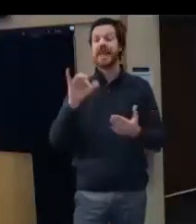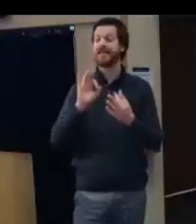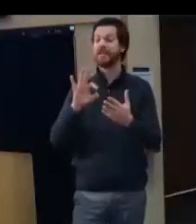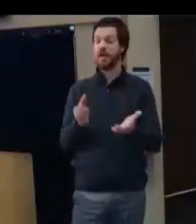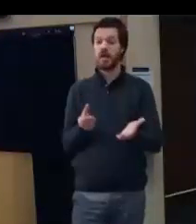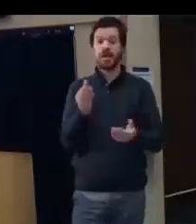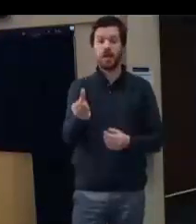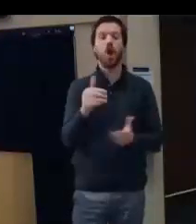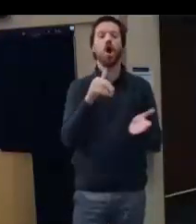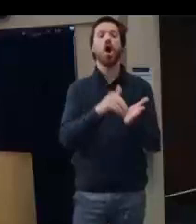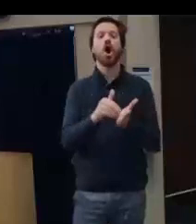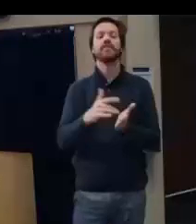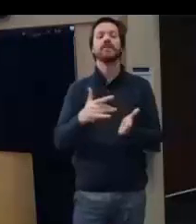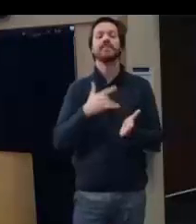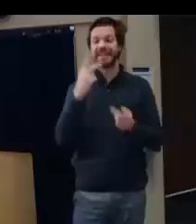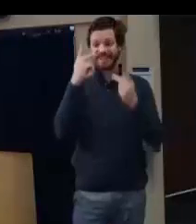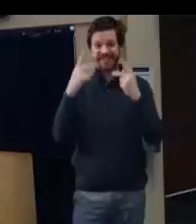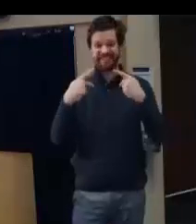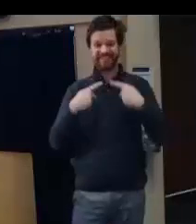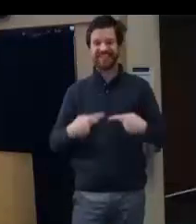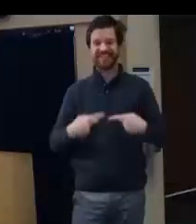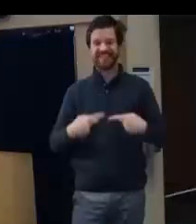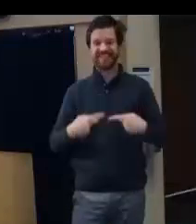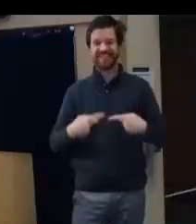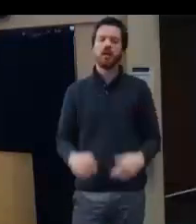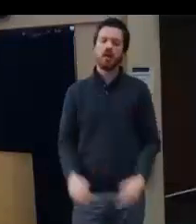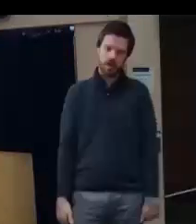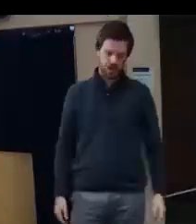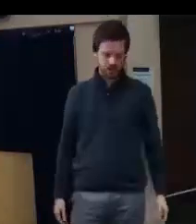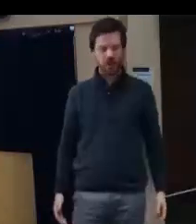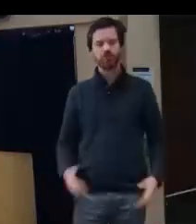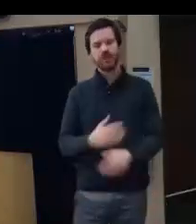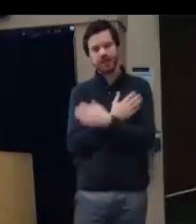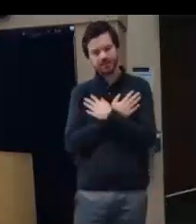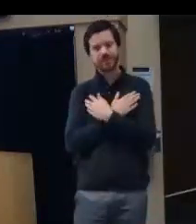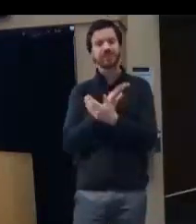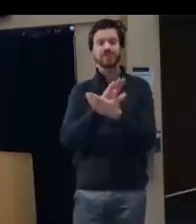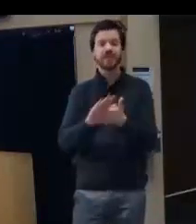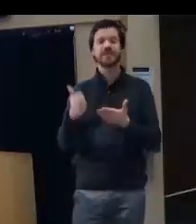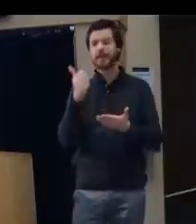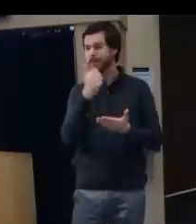can often see them physically relax it's just nice knowing that any psychological challenges